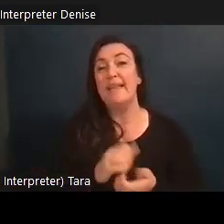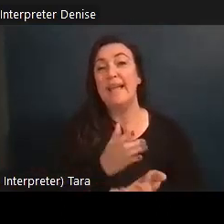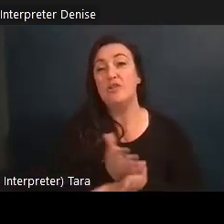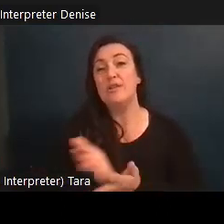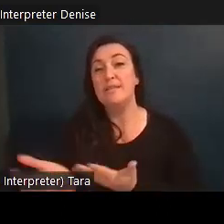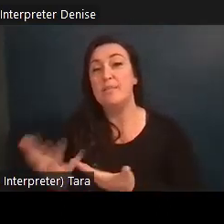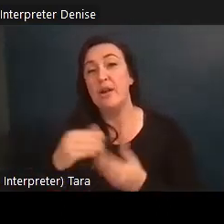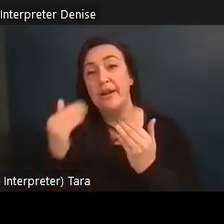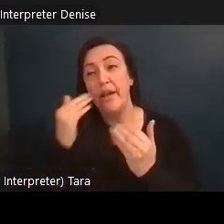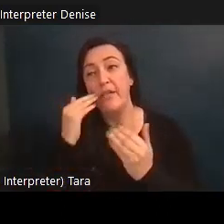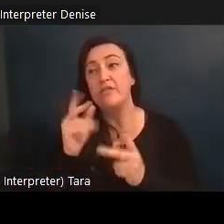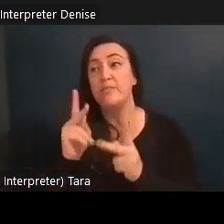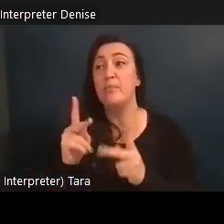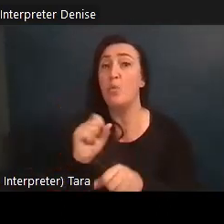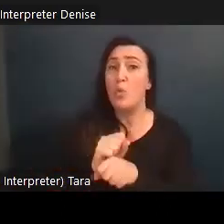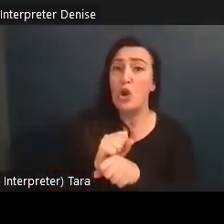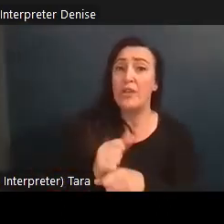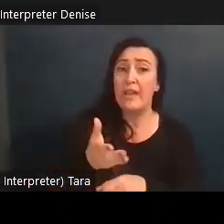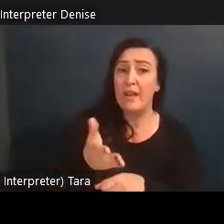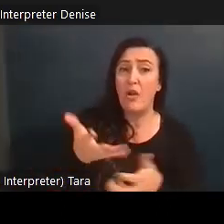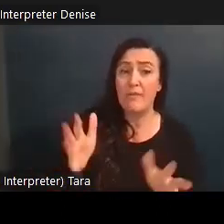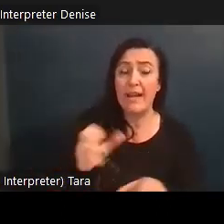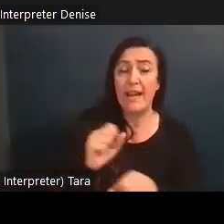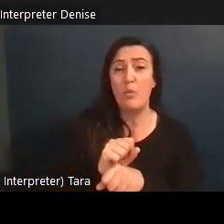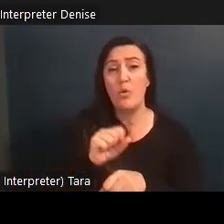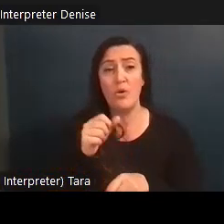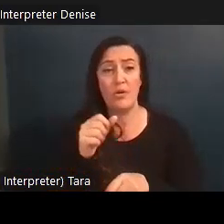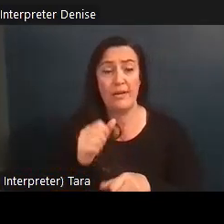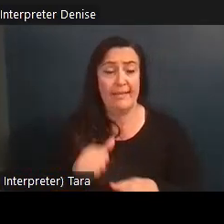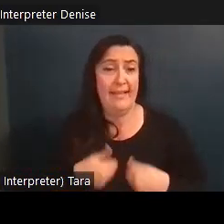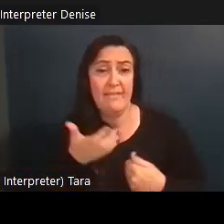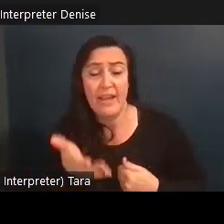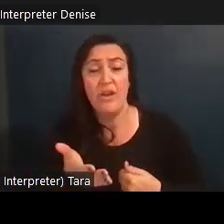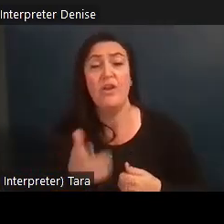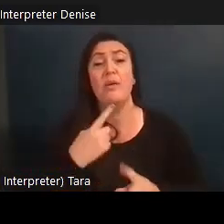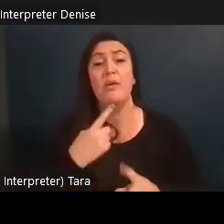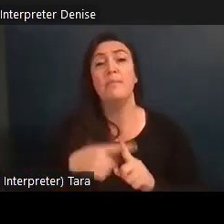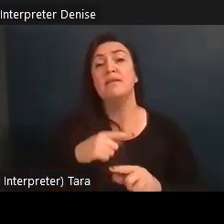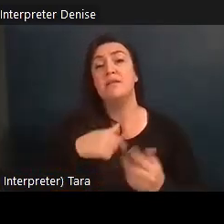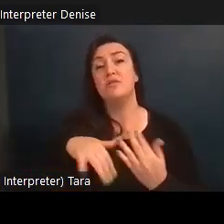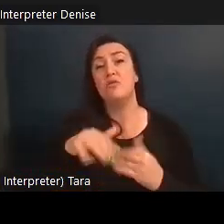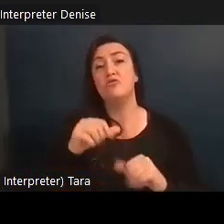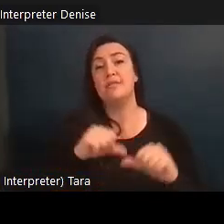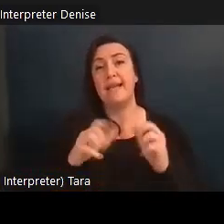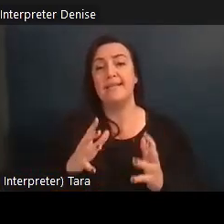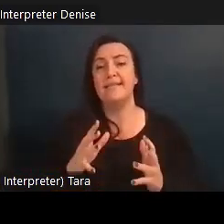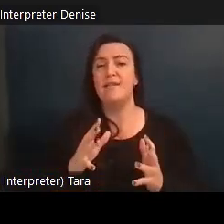ground in that Extension capacity and also the social scientist was really important for our project.